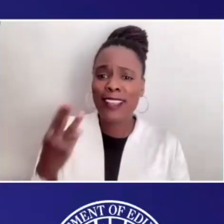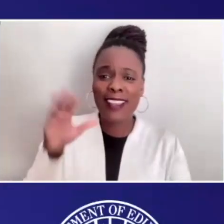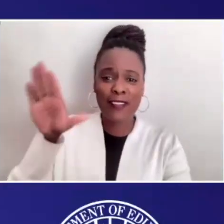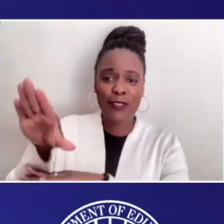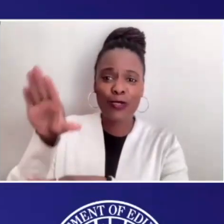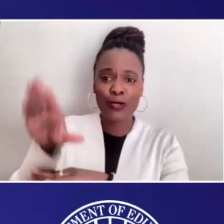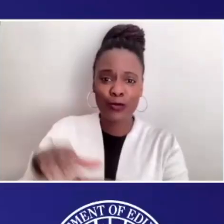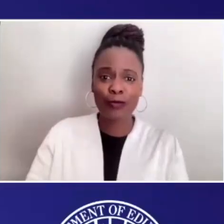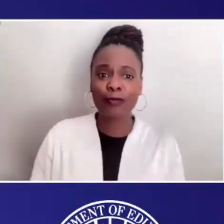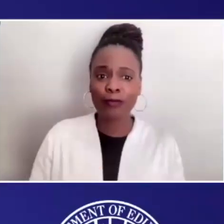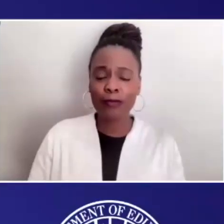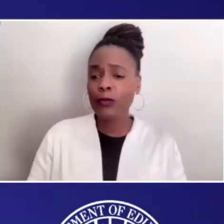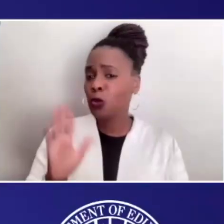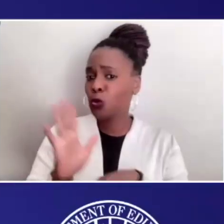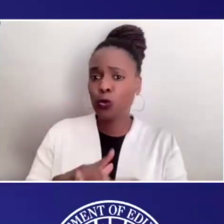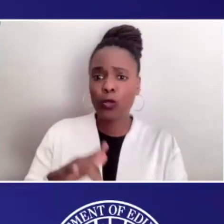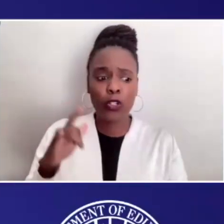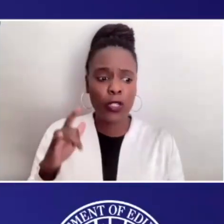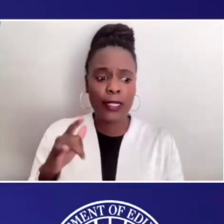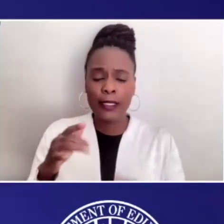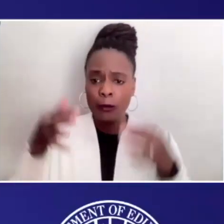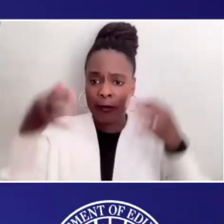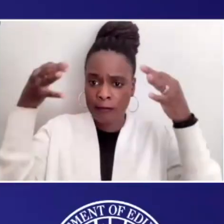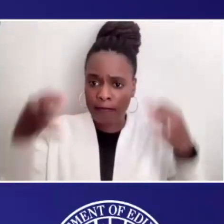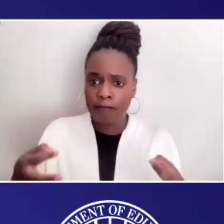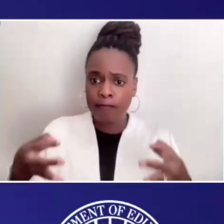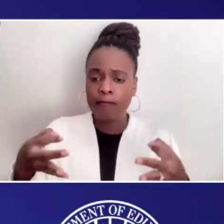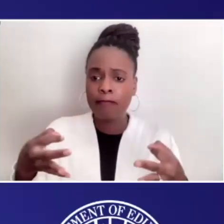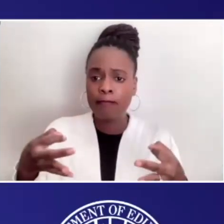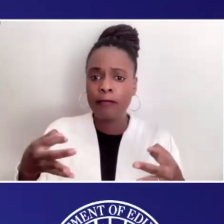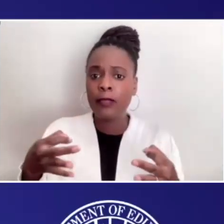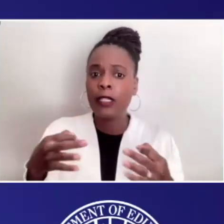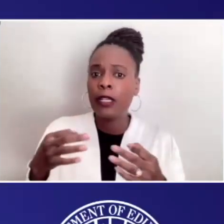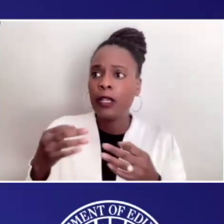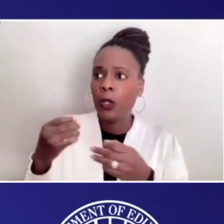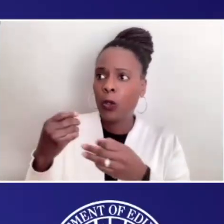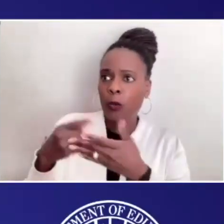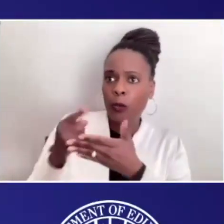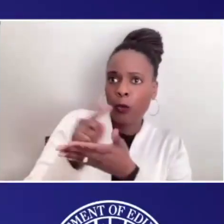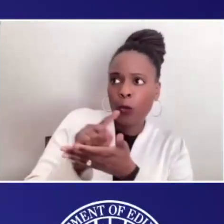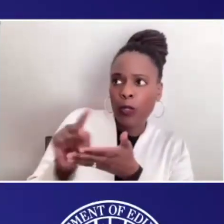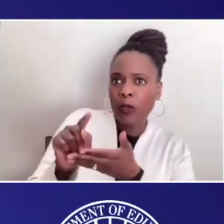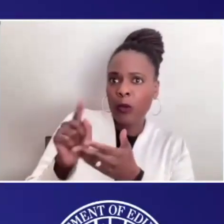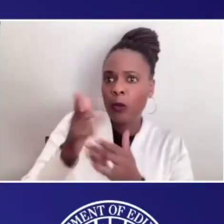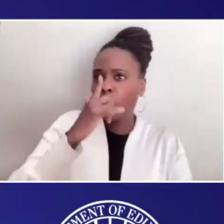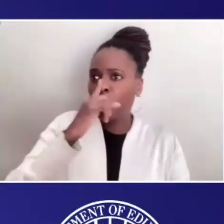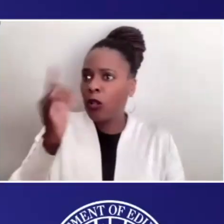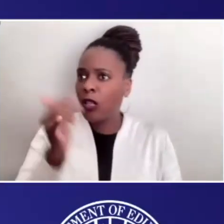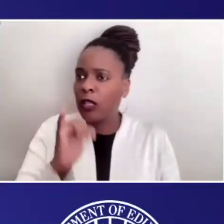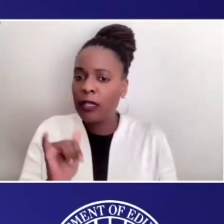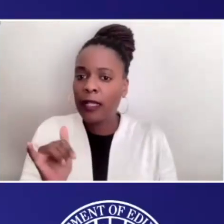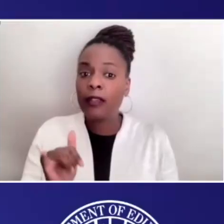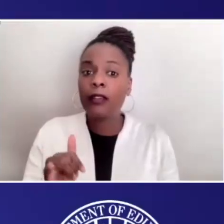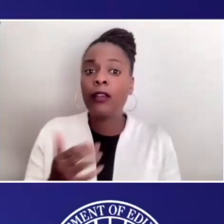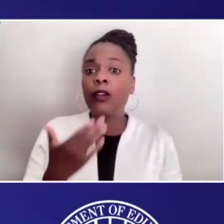It's too early to make any kind of a determination at this point what the rest of the week is going to look like. The good news for us is that we are not